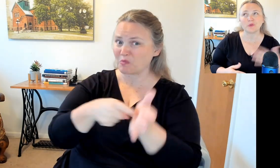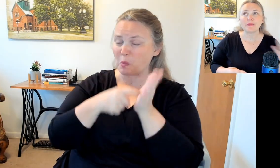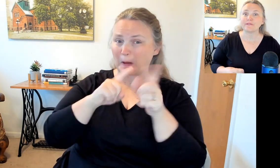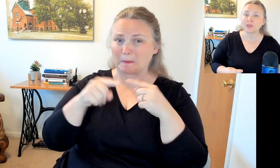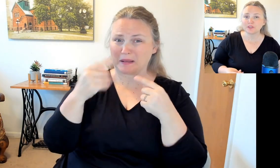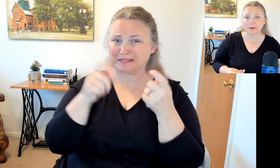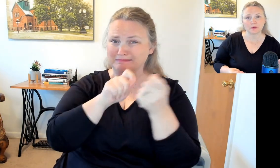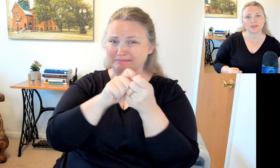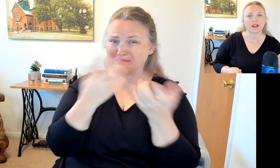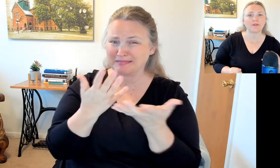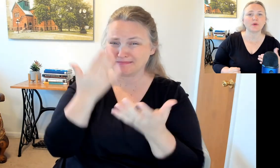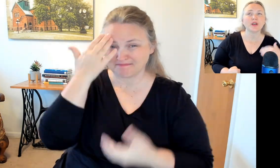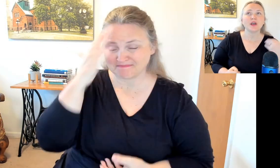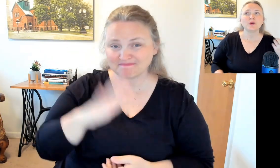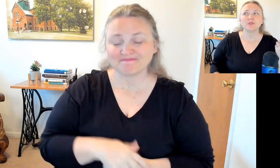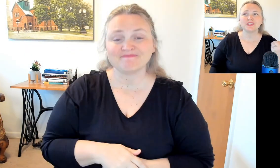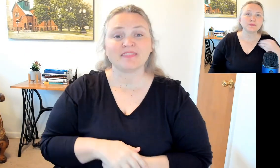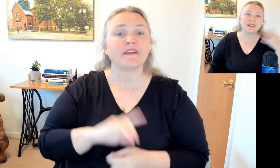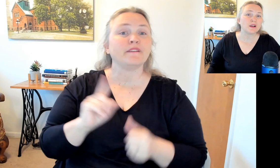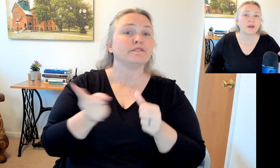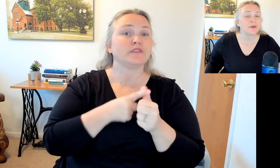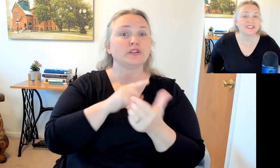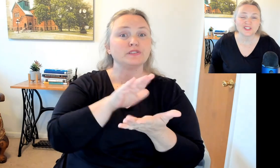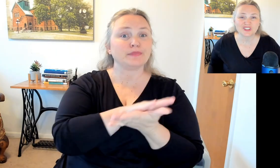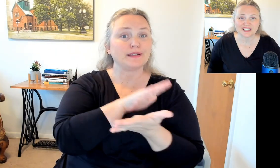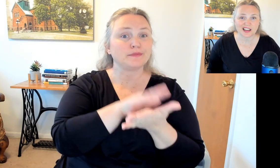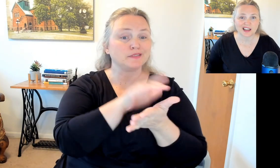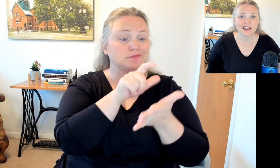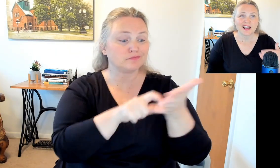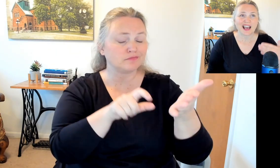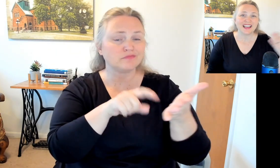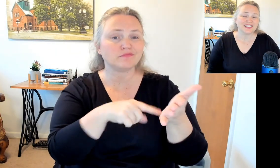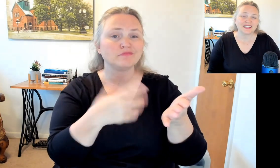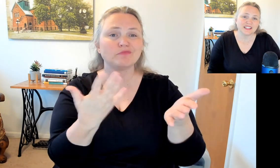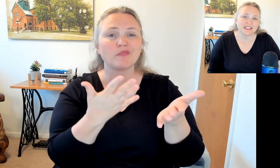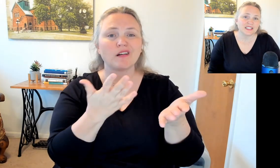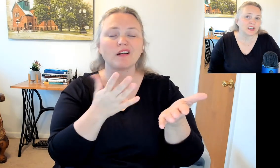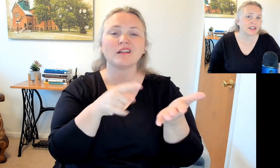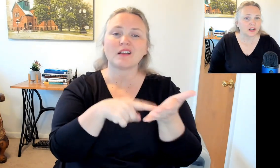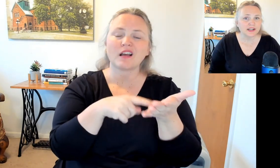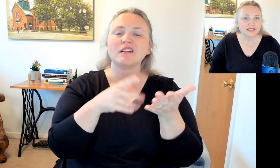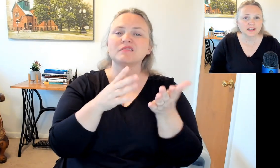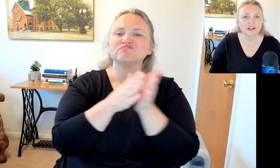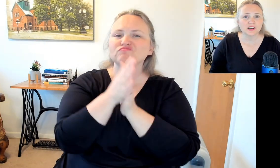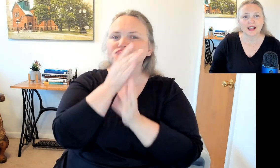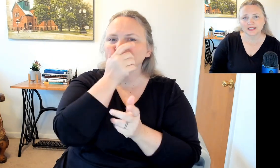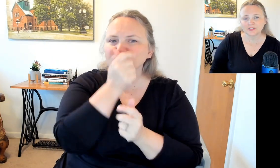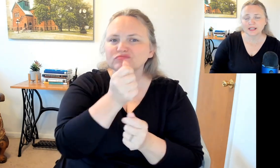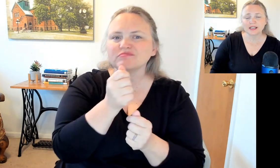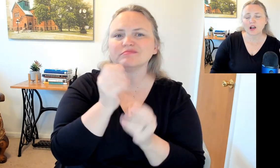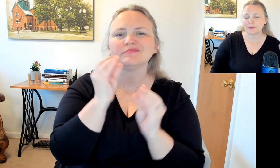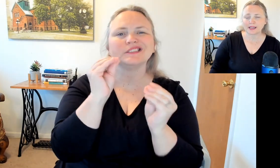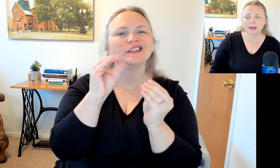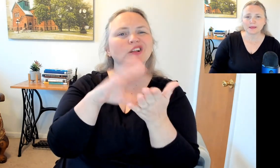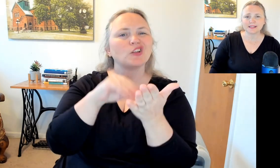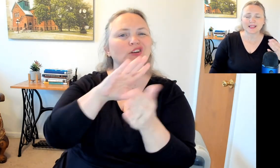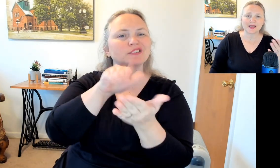One of my first papers that I wrote was just based on what I was interested in. I had attended a teaching and learning center activity on my campus and they